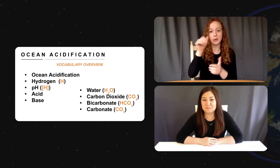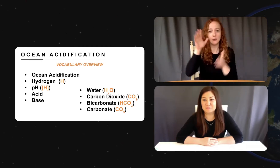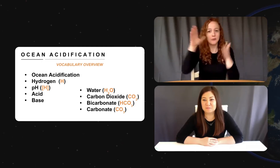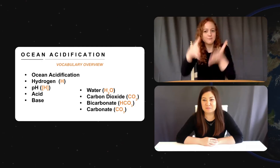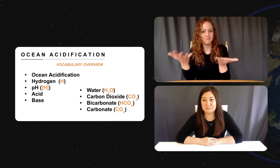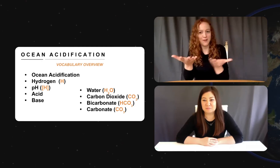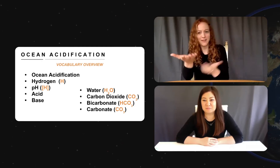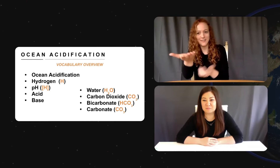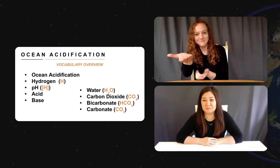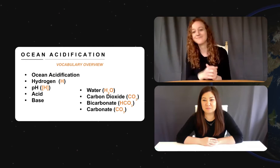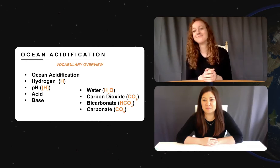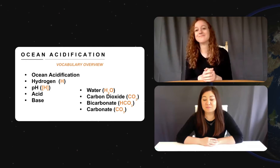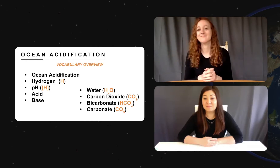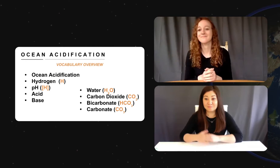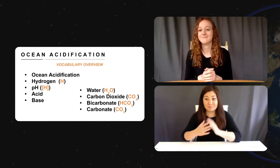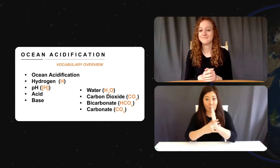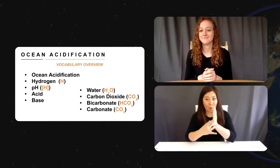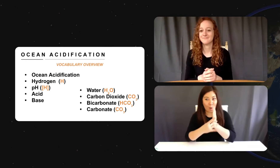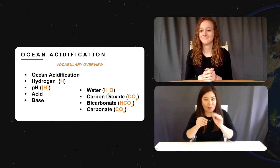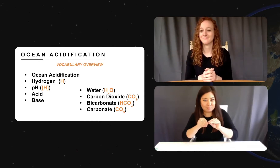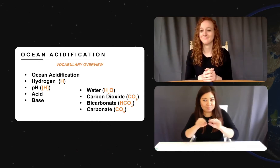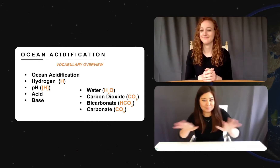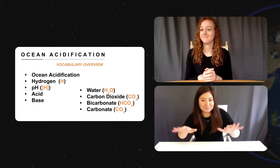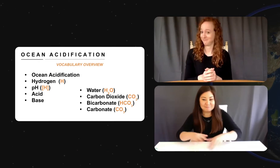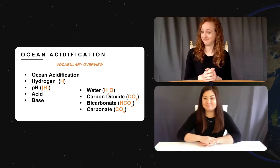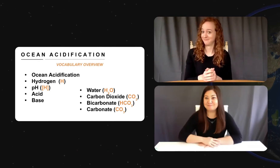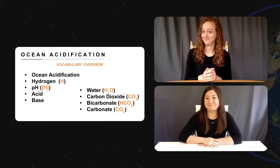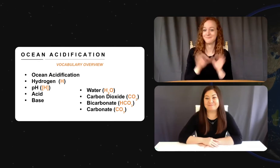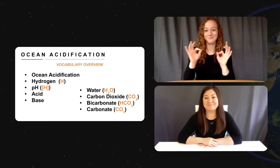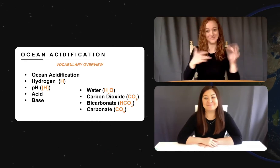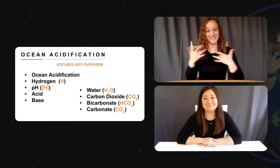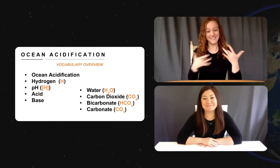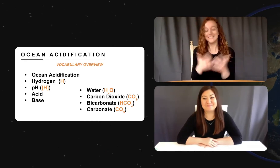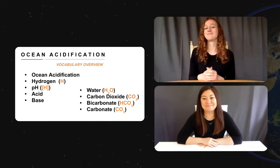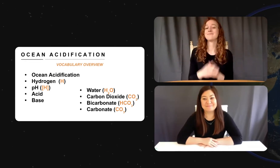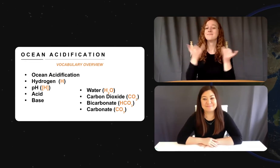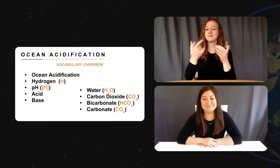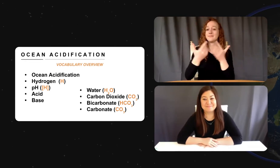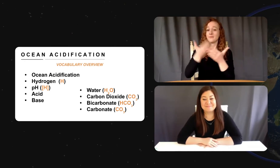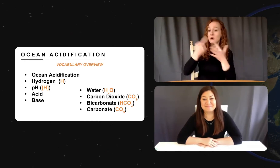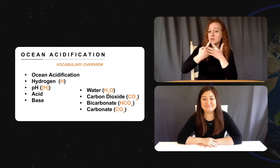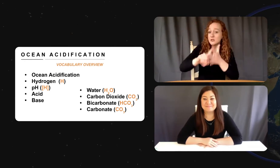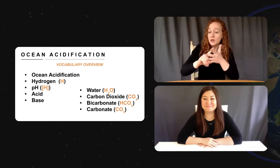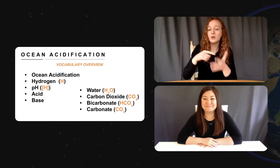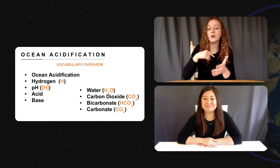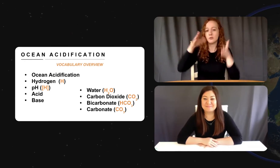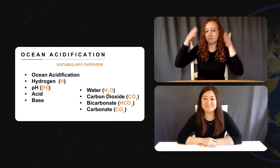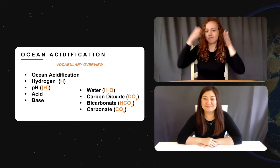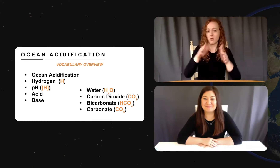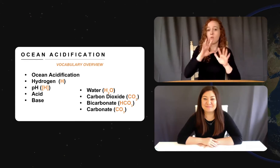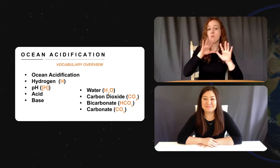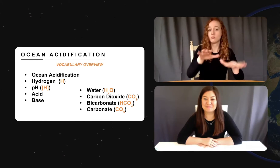otherwise known as ocean acidification. And, oil spills?